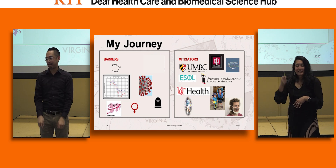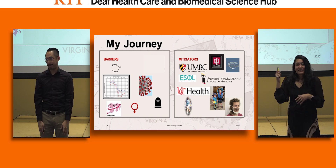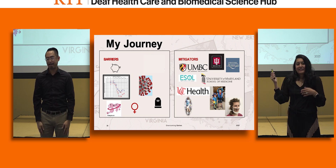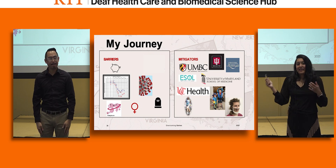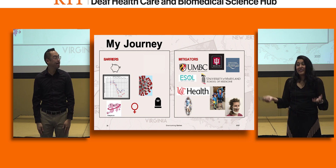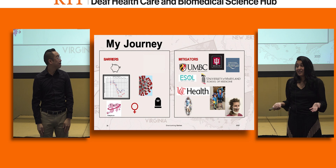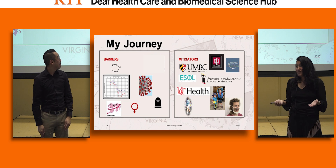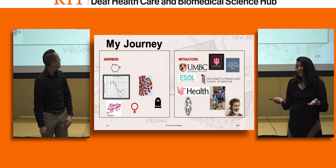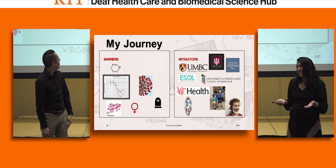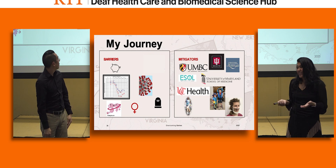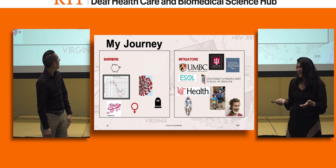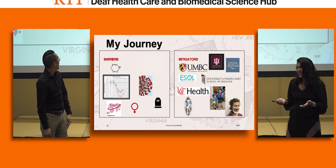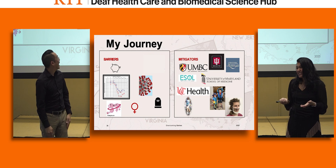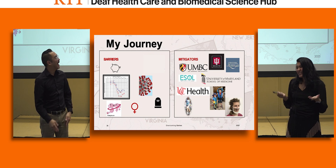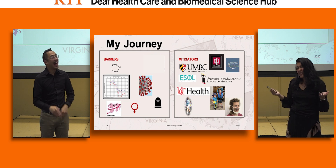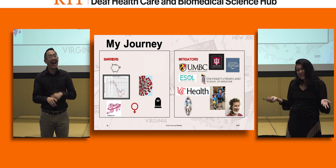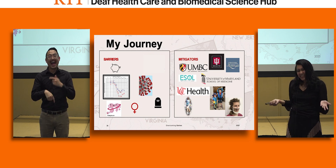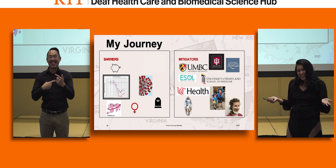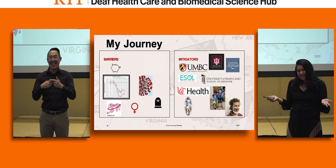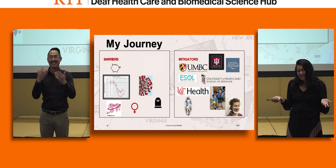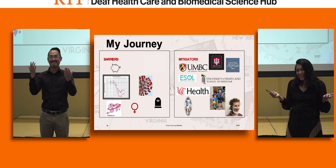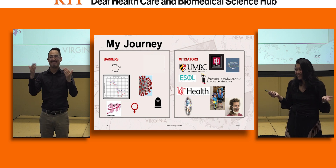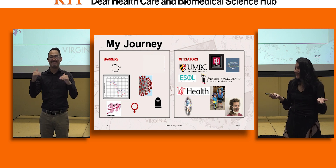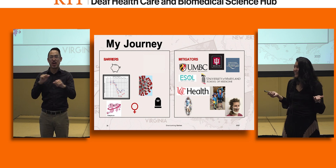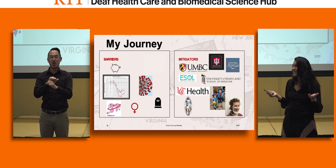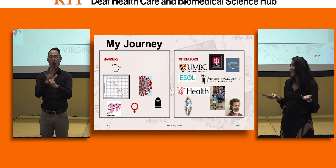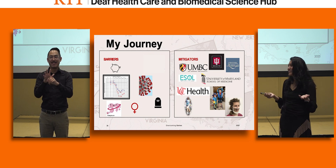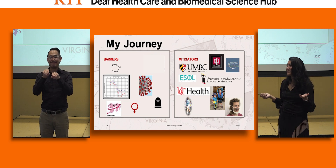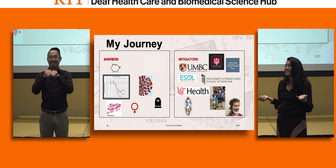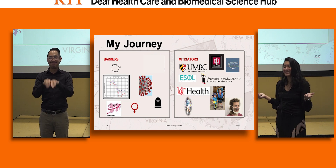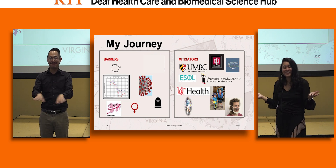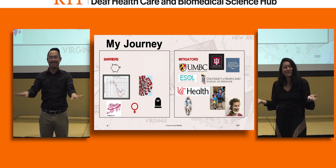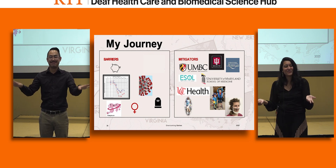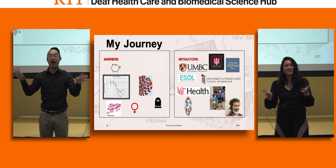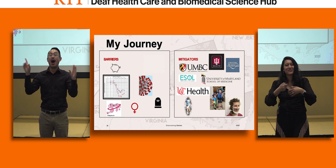And then, for a lot of us, COVID hit, and that seemed to be